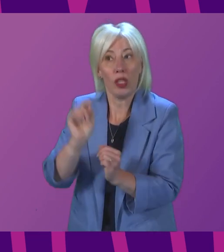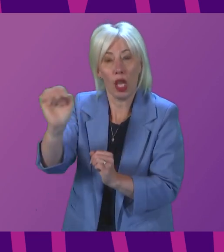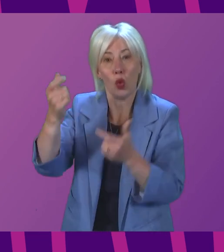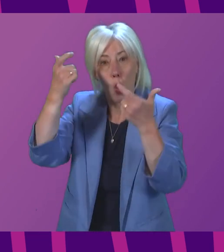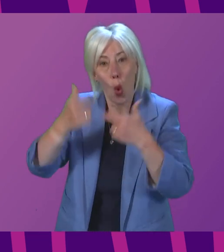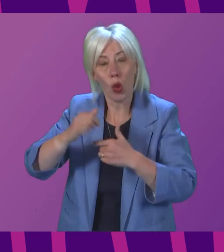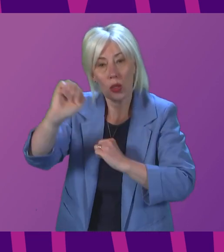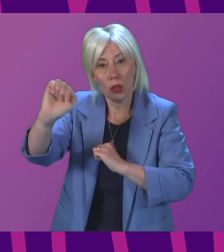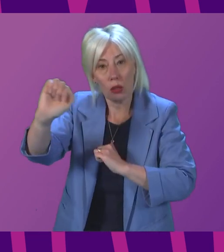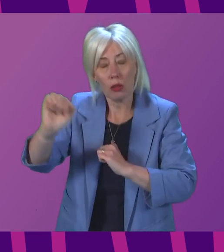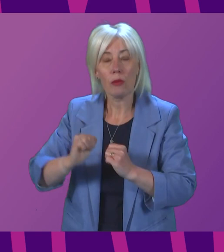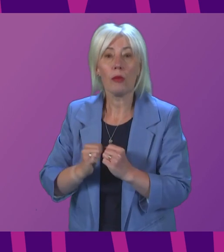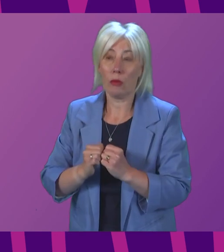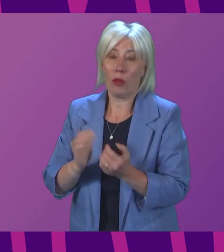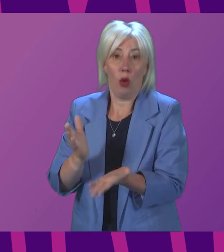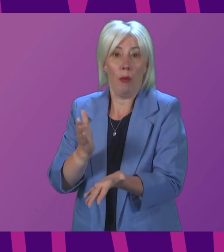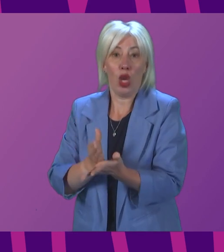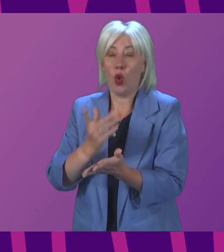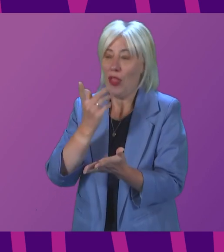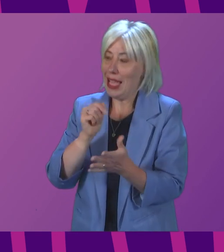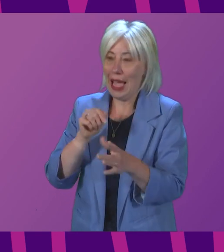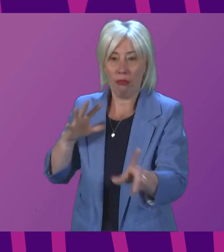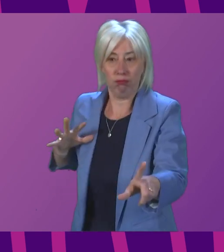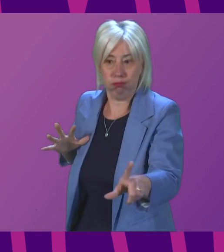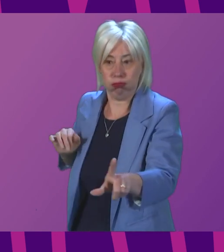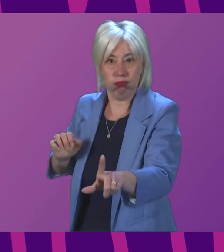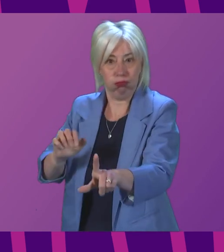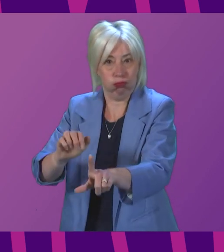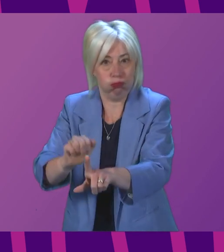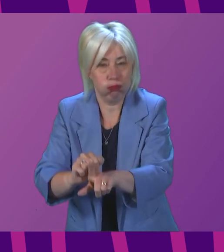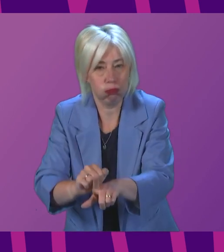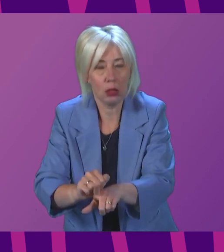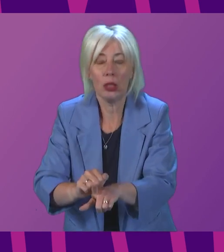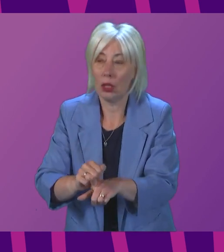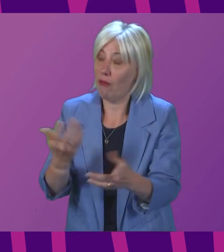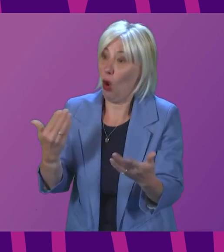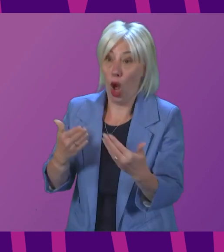service so that it can tackle the backlog for as long as that takes.